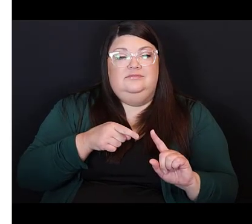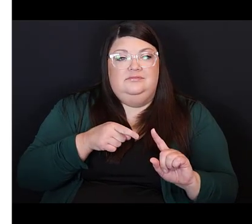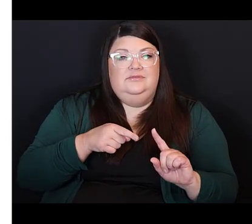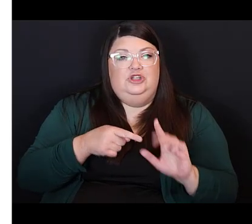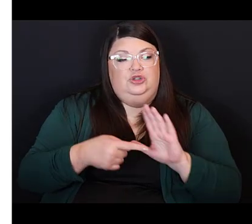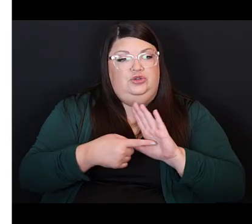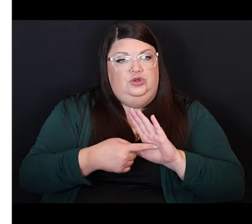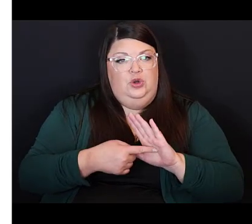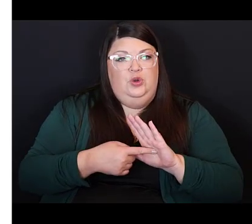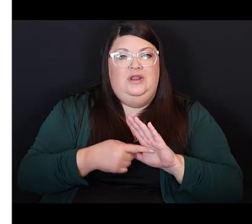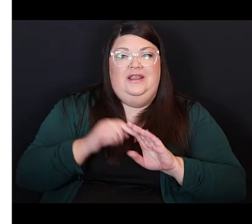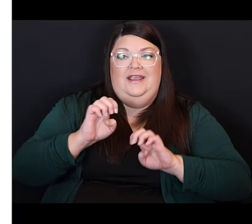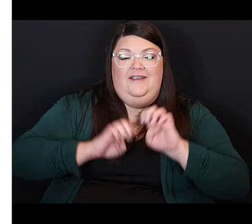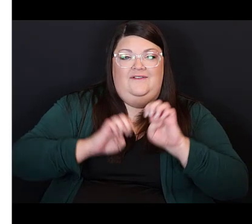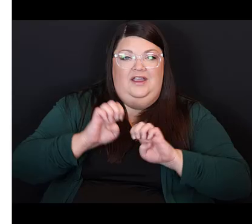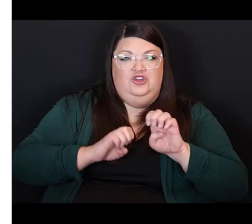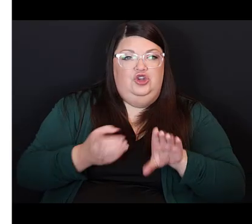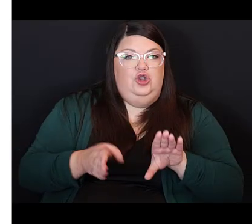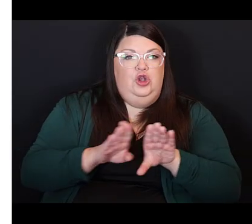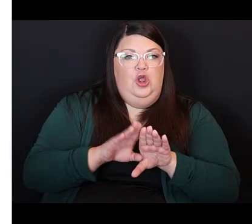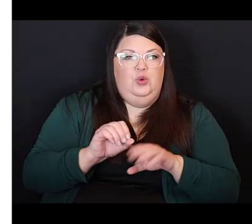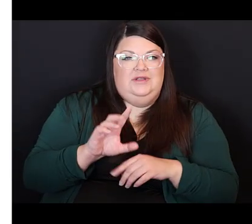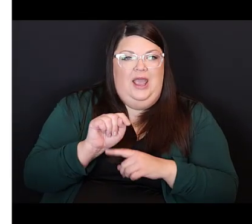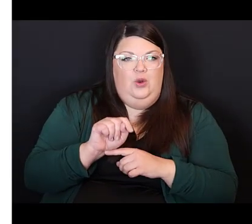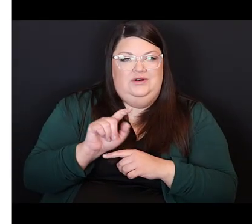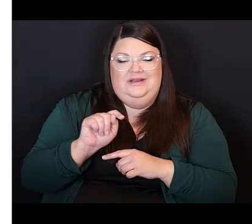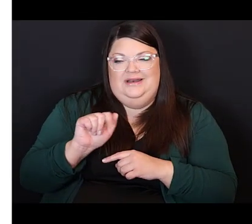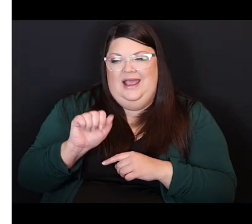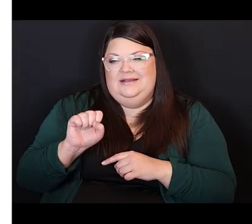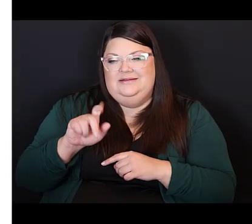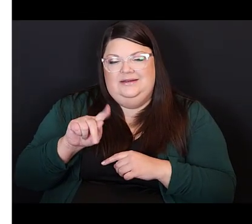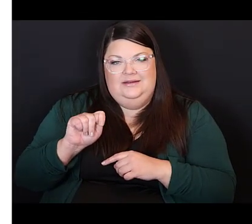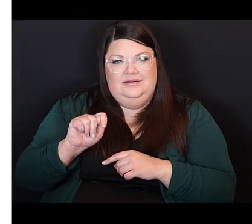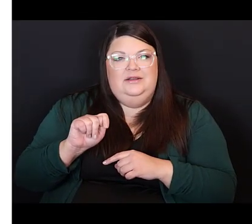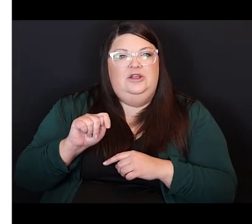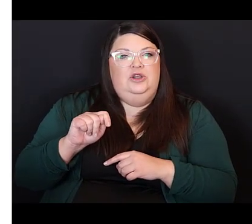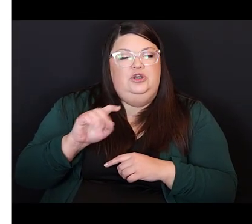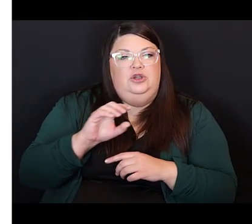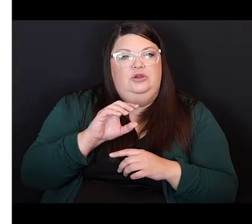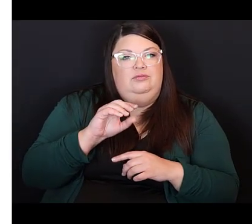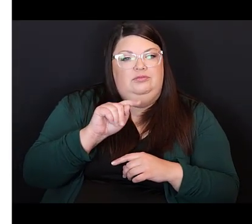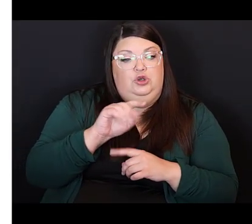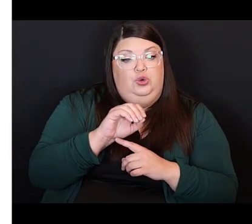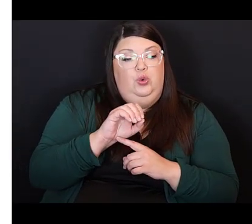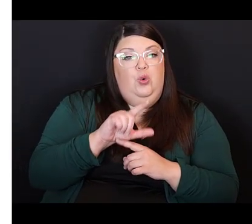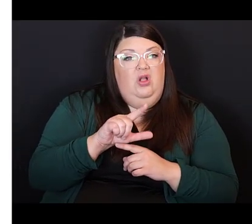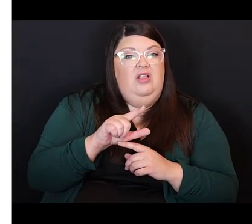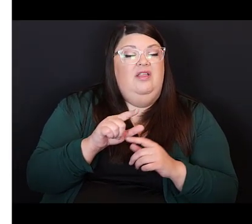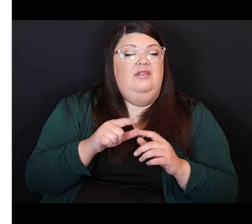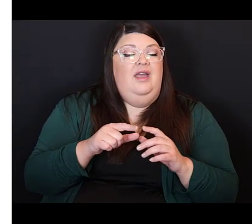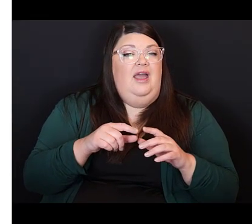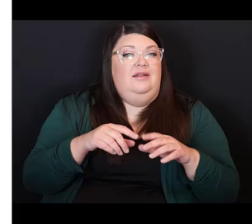Next, displayed on the slide is the Evaluation Close-Out Tasks tool, which list